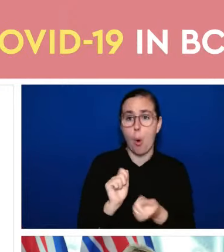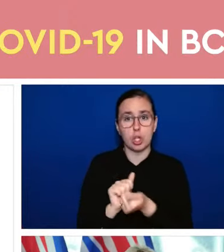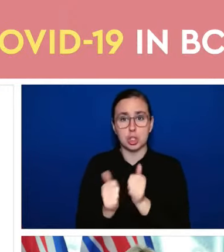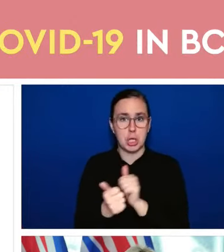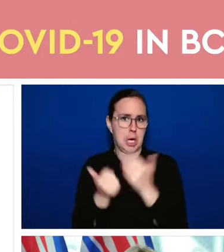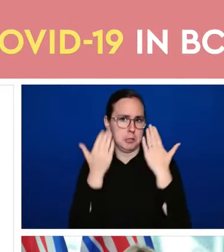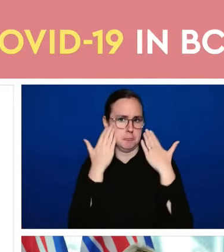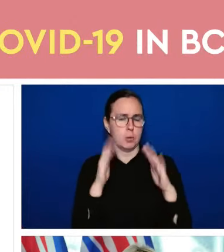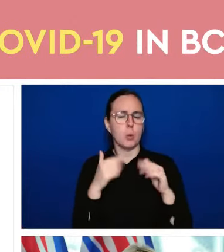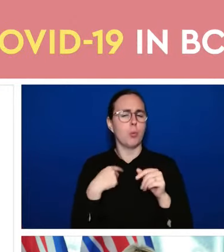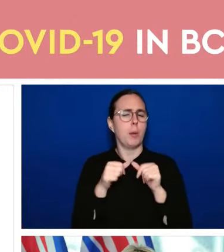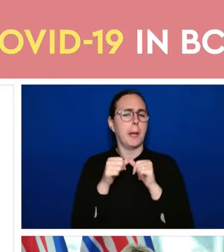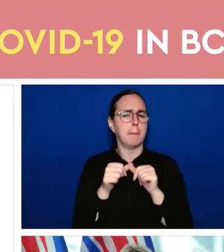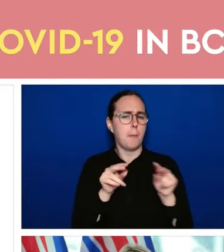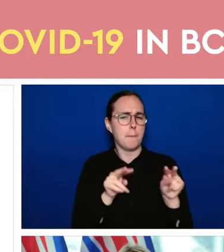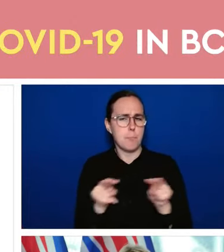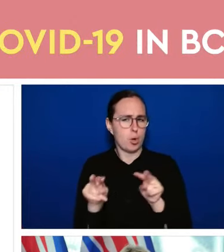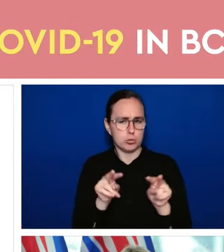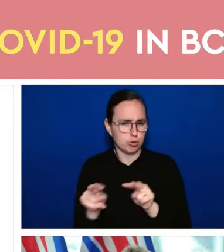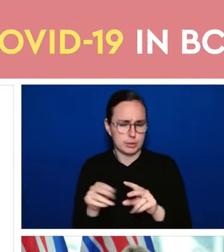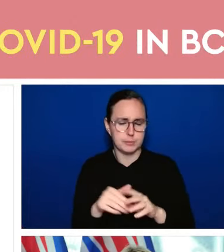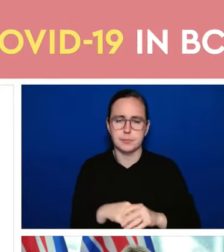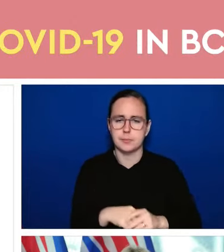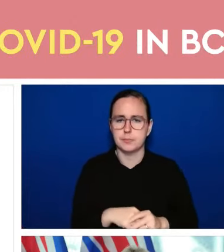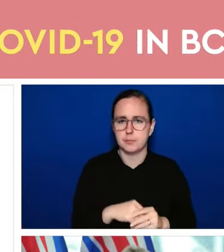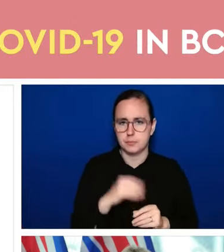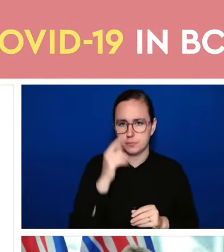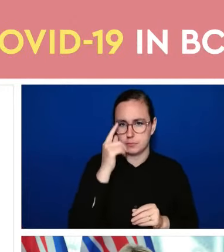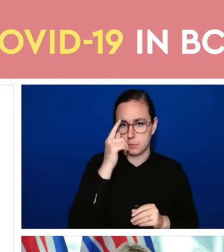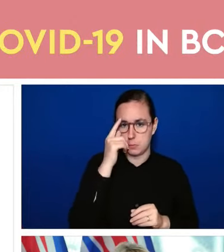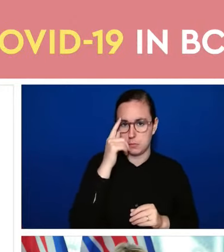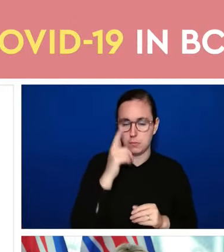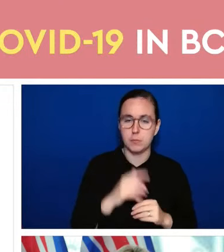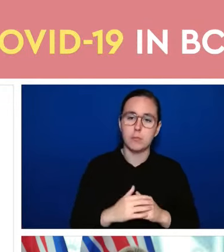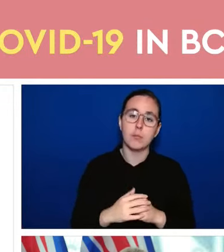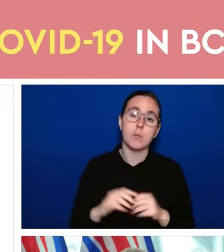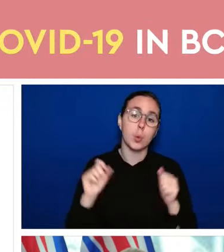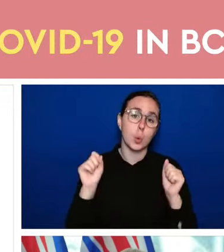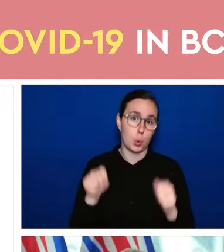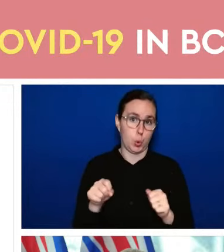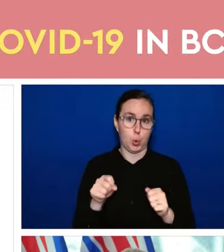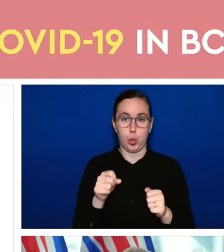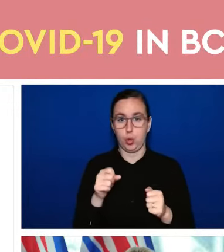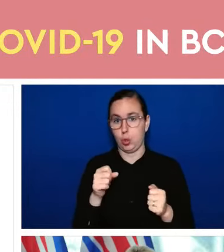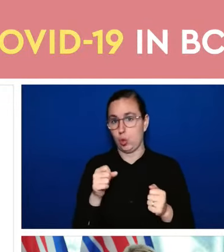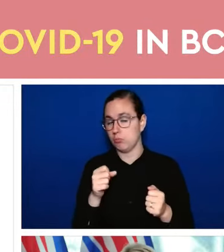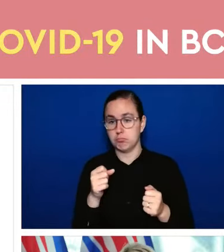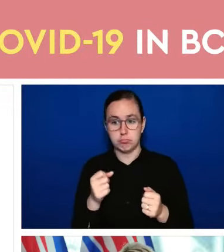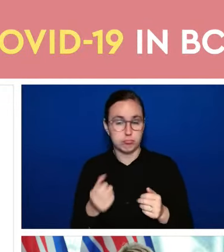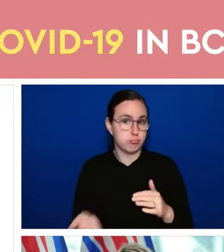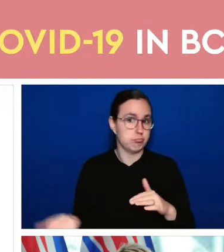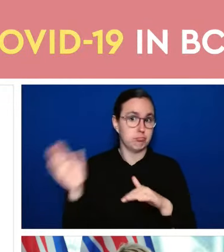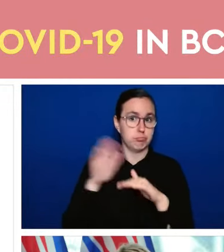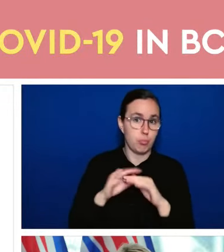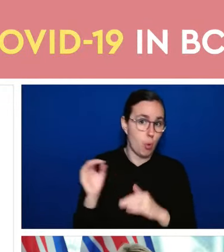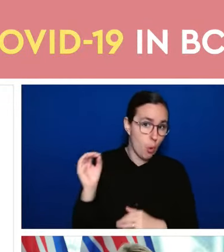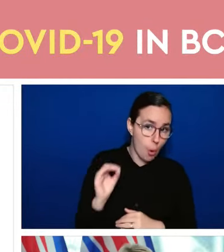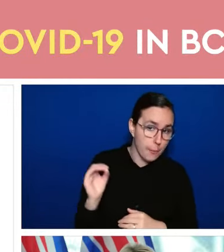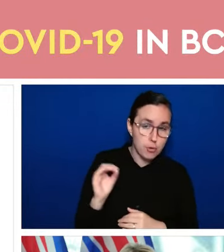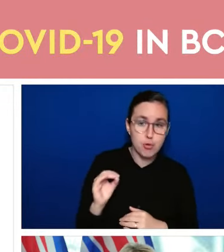likely to be facing- an increase in a surge in almost crime maybe a slightly different strain